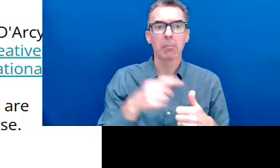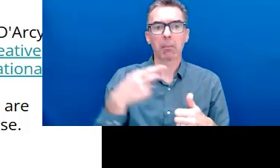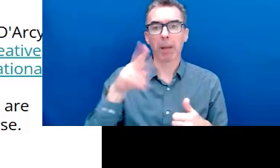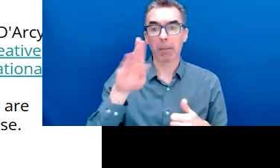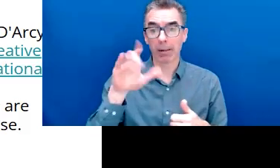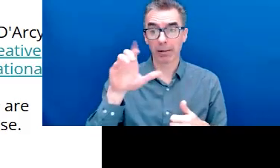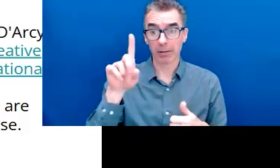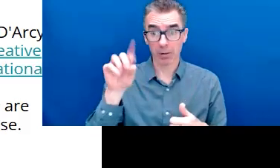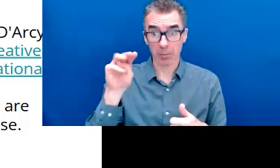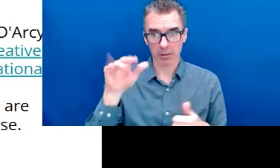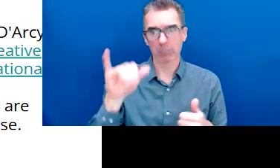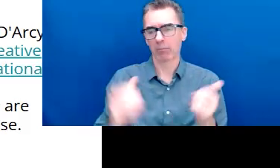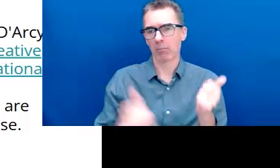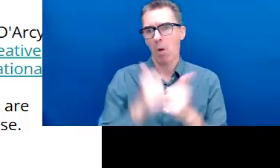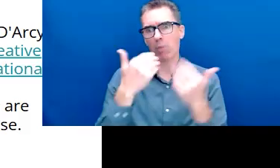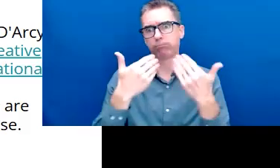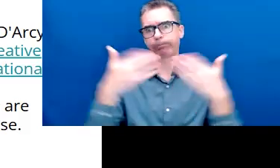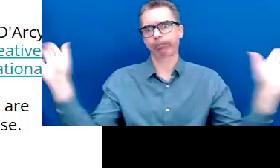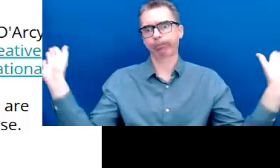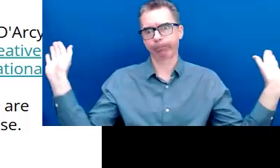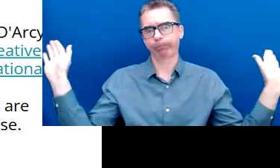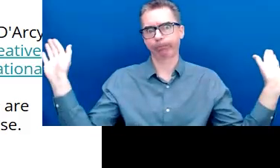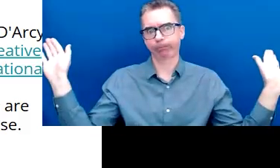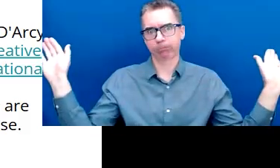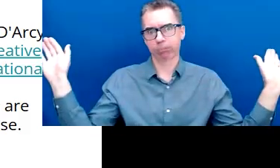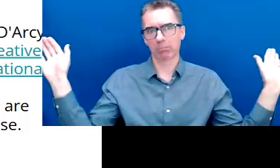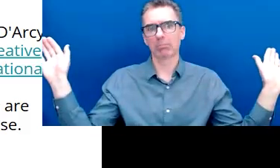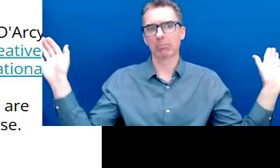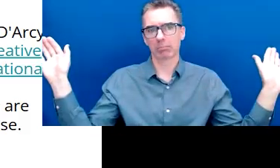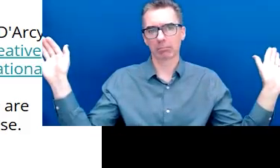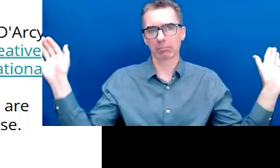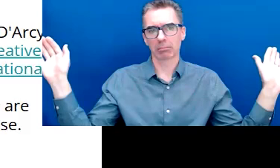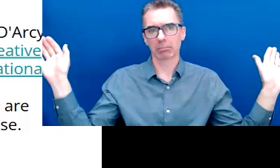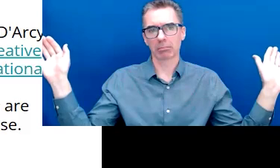You know, in general, works 70 years after